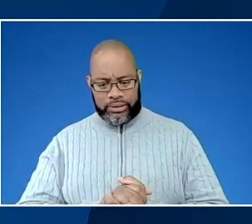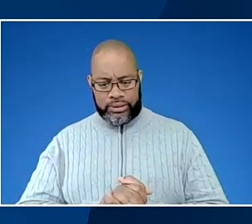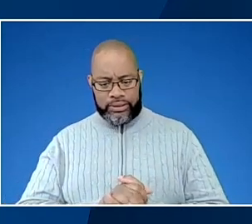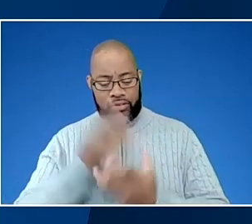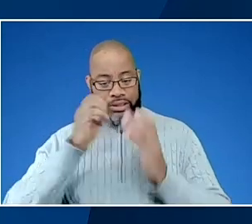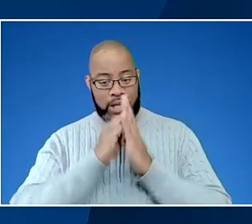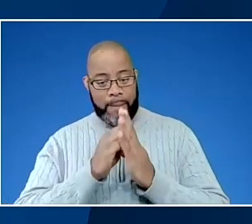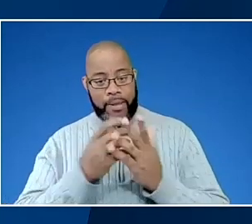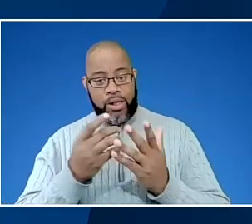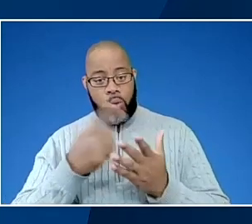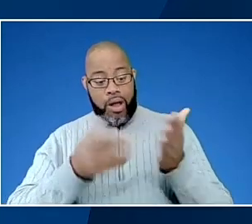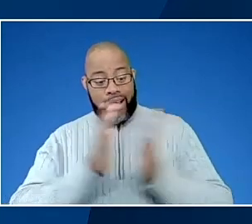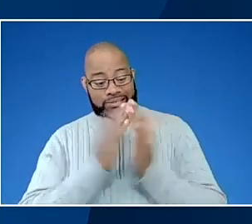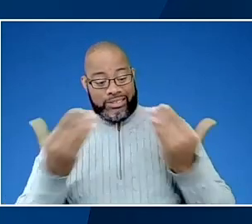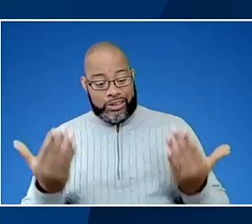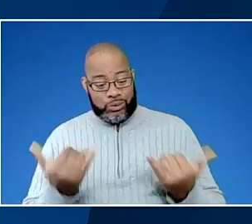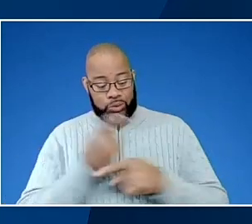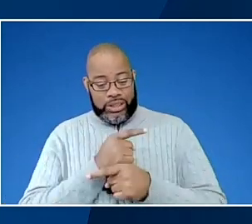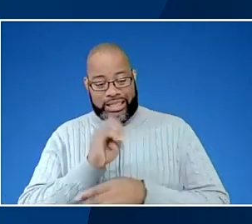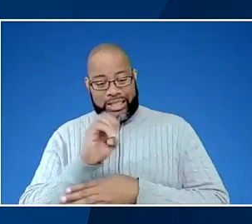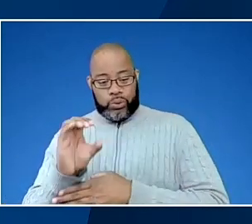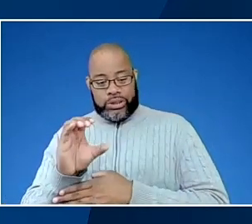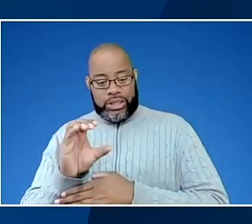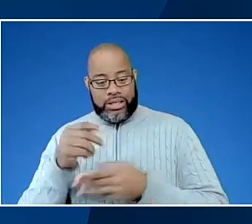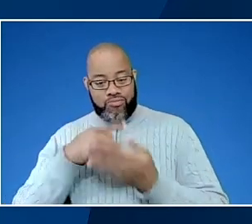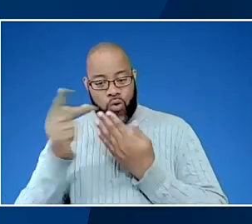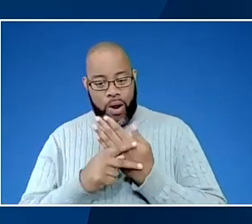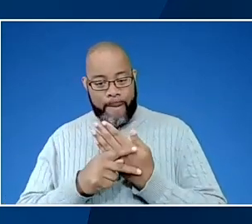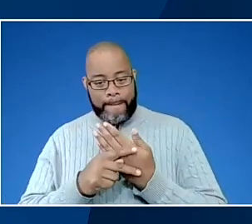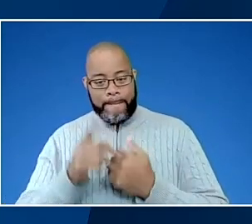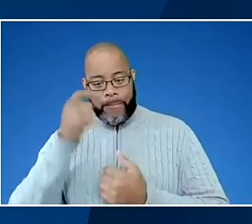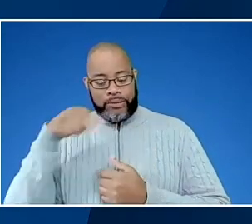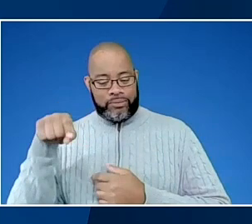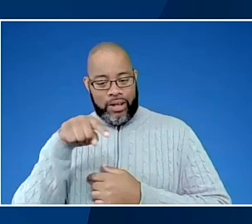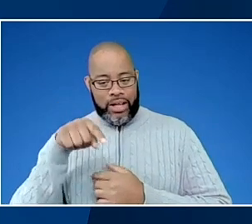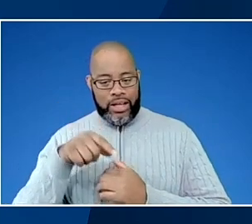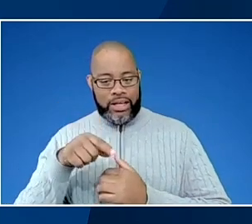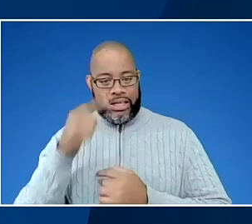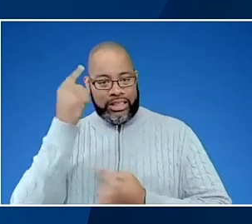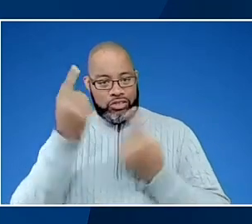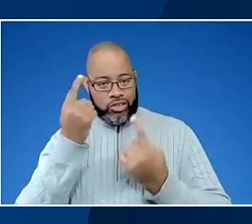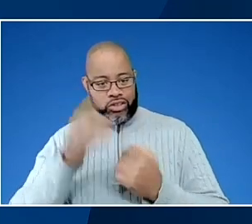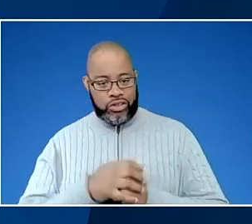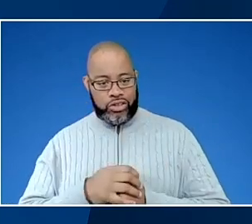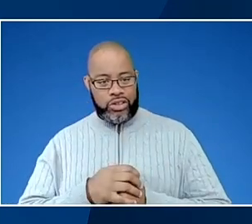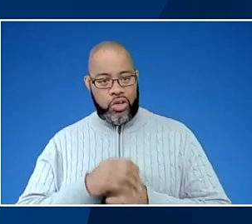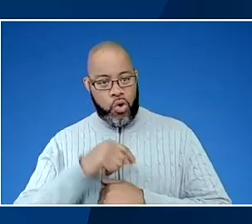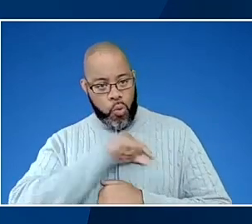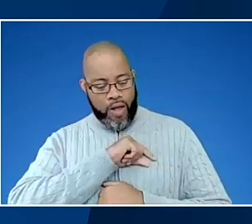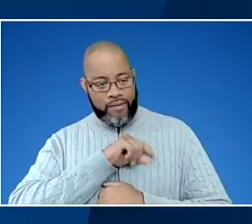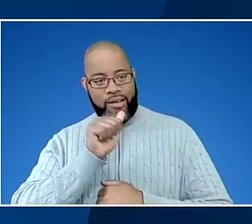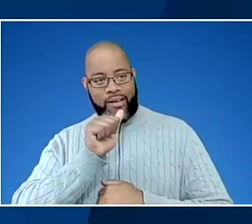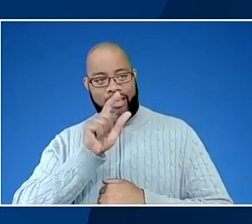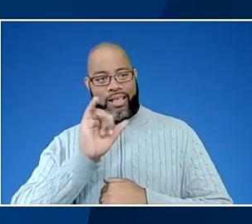asked here, the EOC program because they are considered qualified aliens under PRWORA.